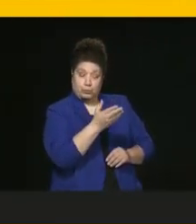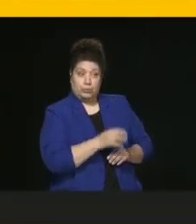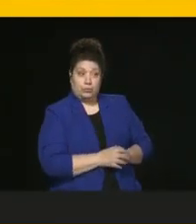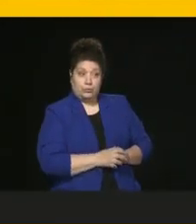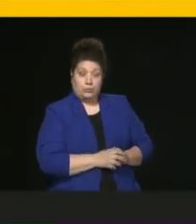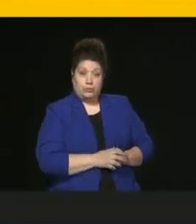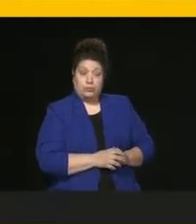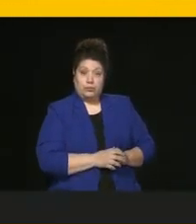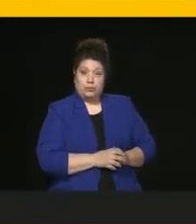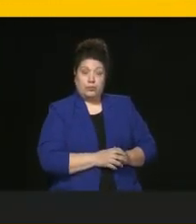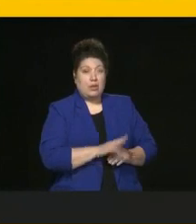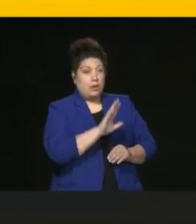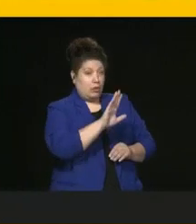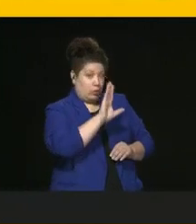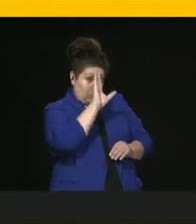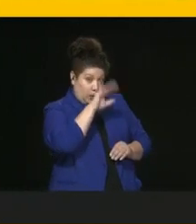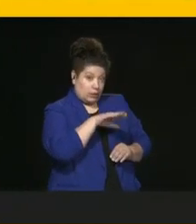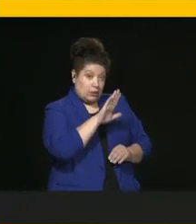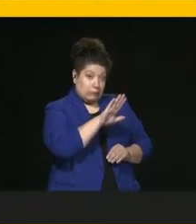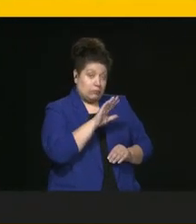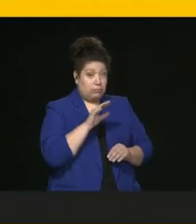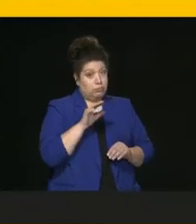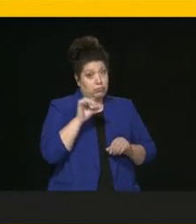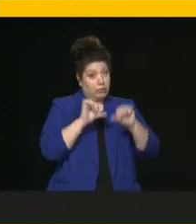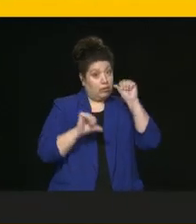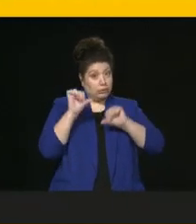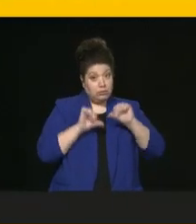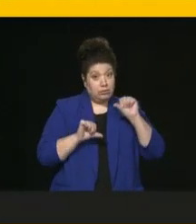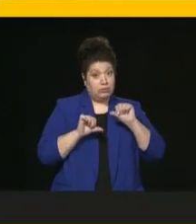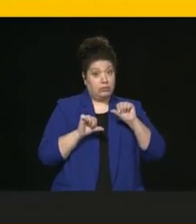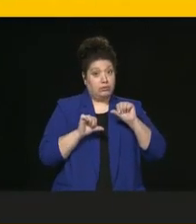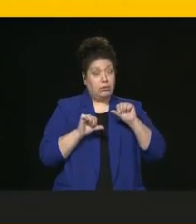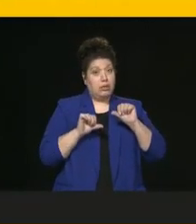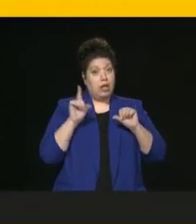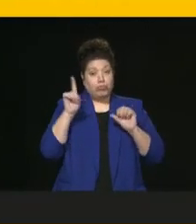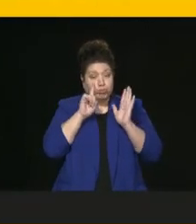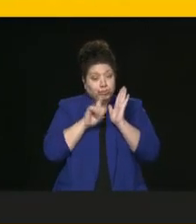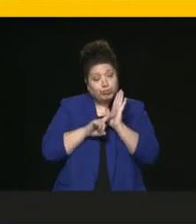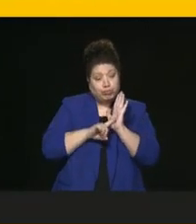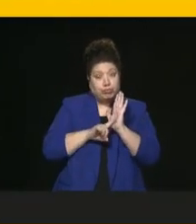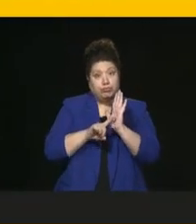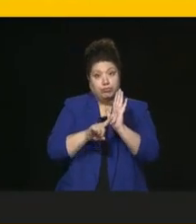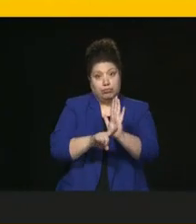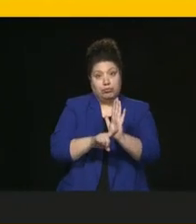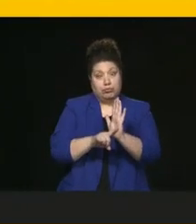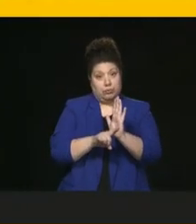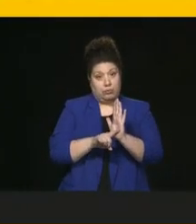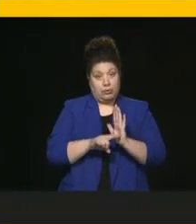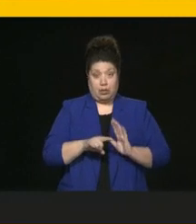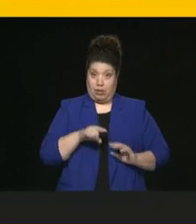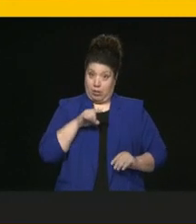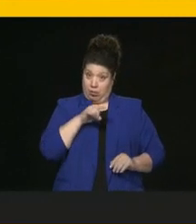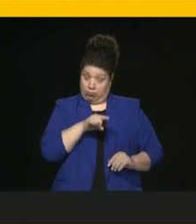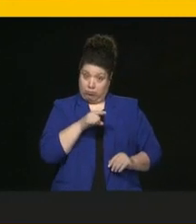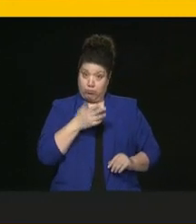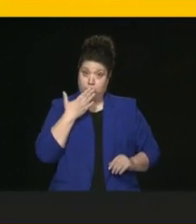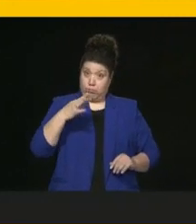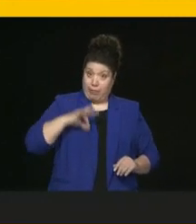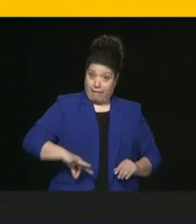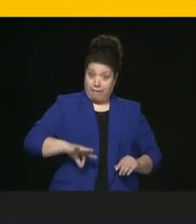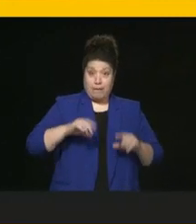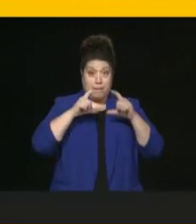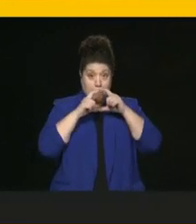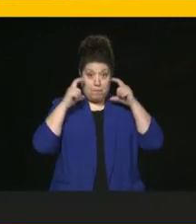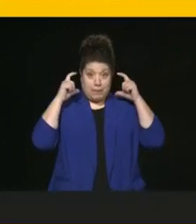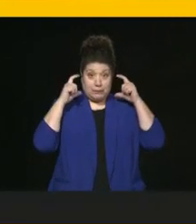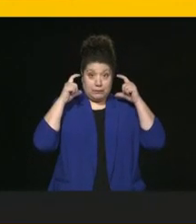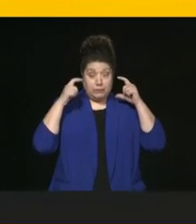THIS QUESTION IS FROM DR. NJOO.